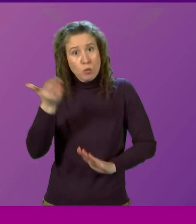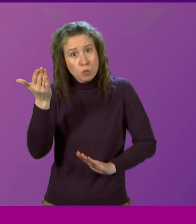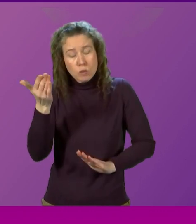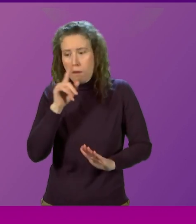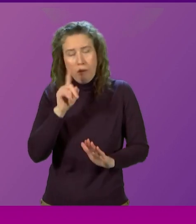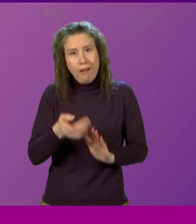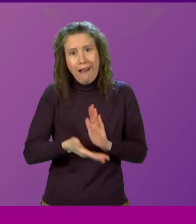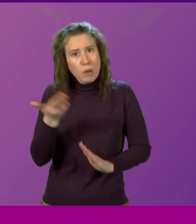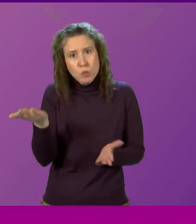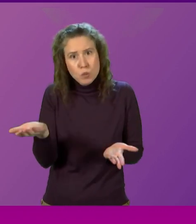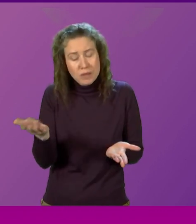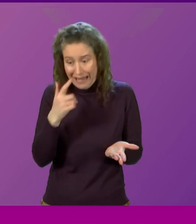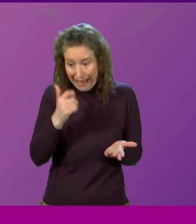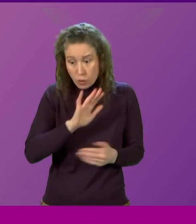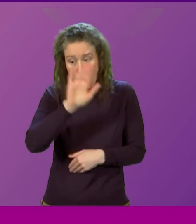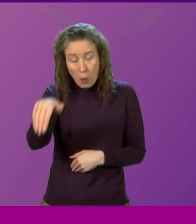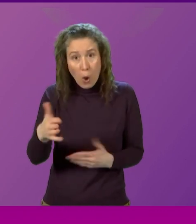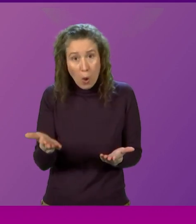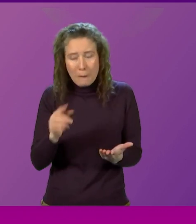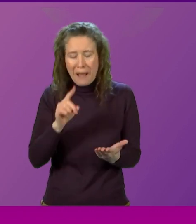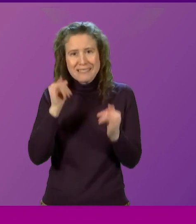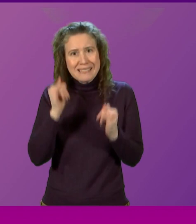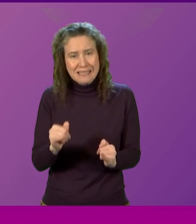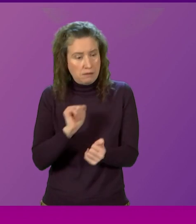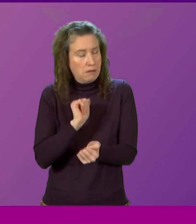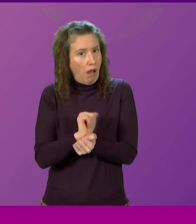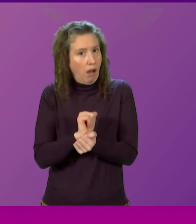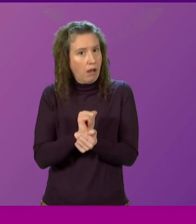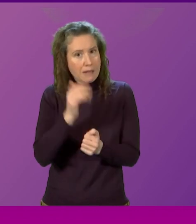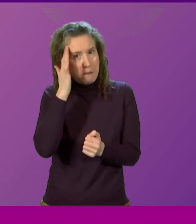They could safely have gone home but, instead, they were occupying beds.